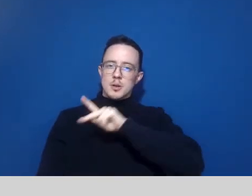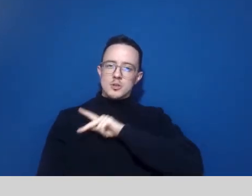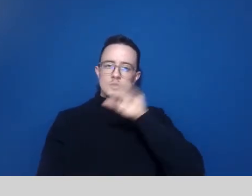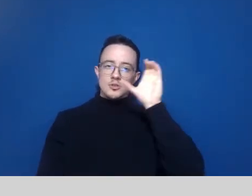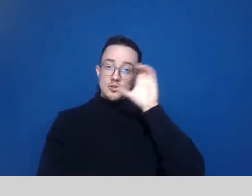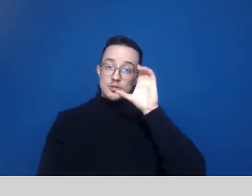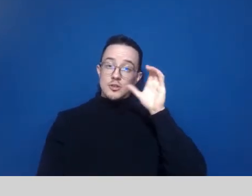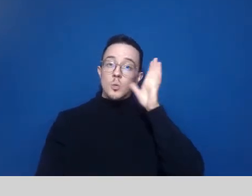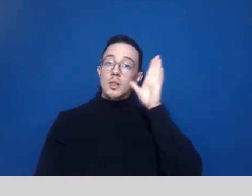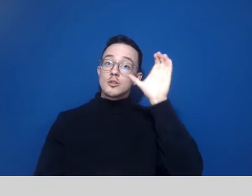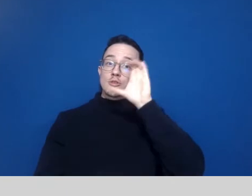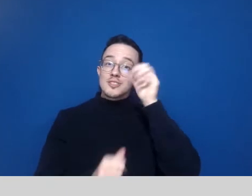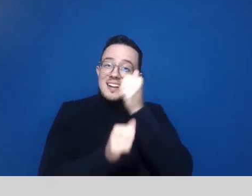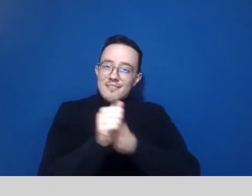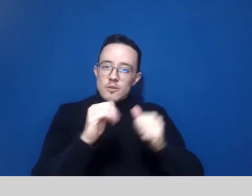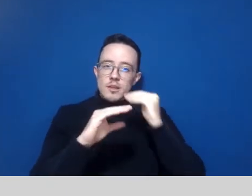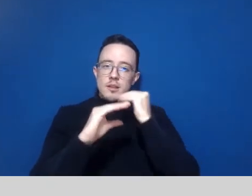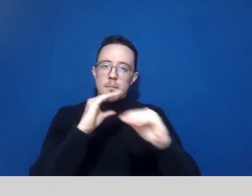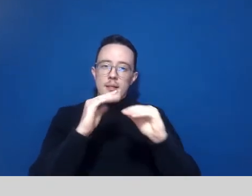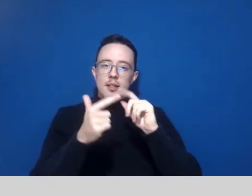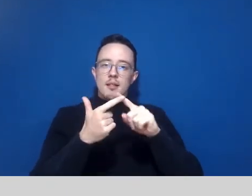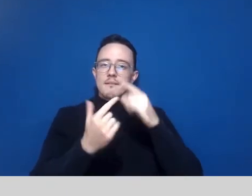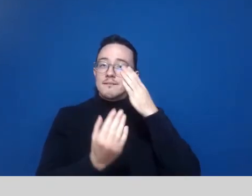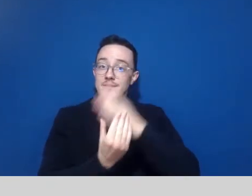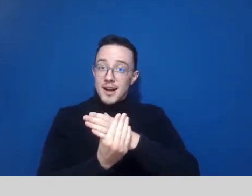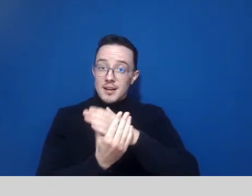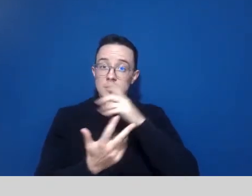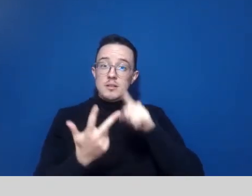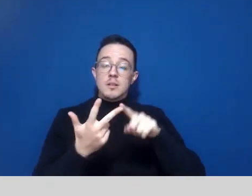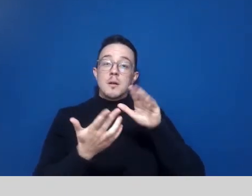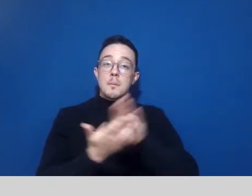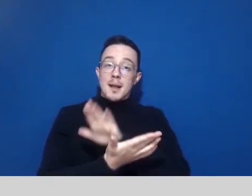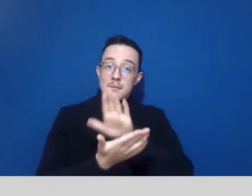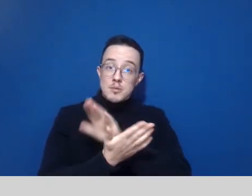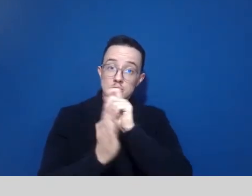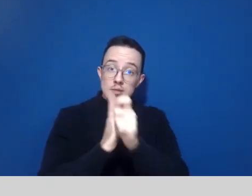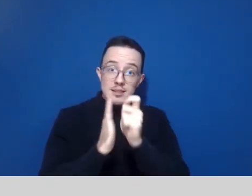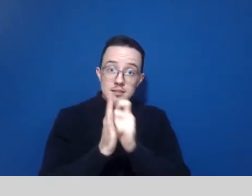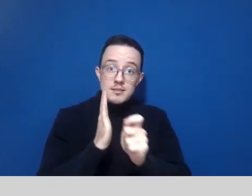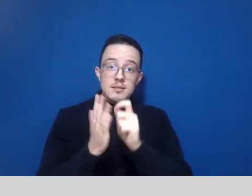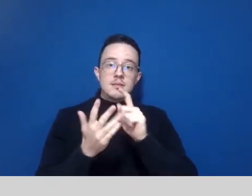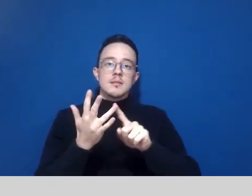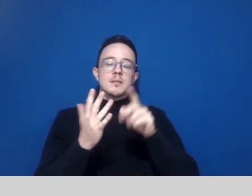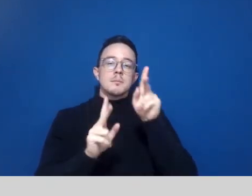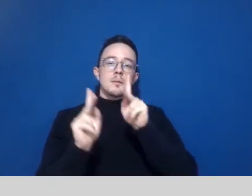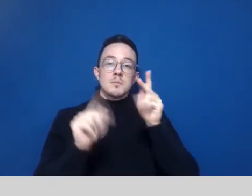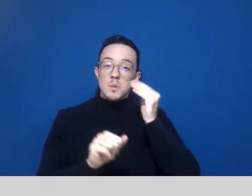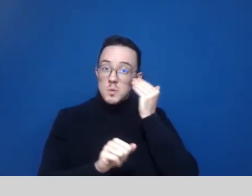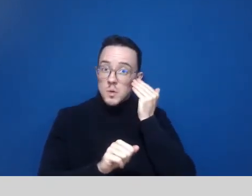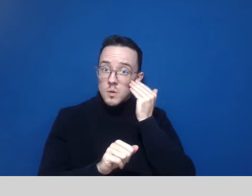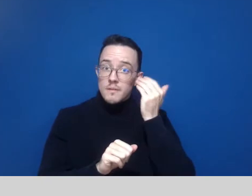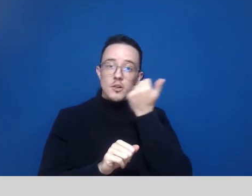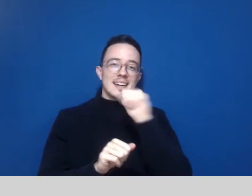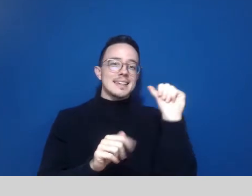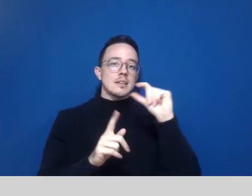that can search every e-mail, every file, every paper he's written, all of the people he knows for any any search term.